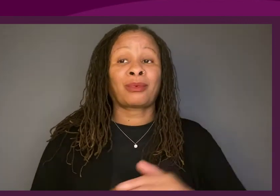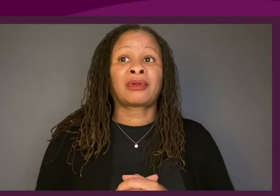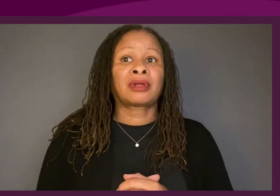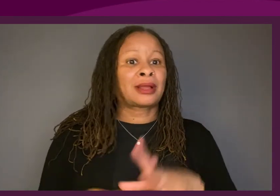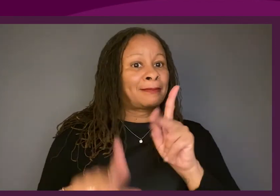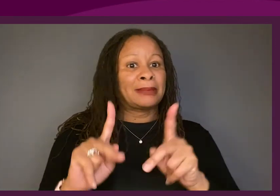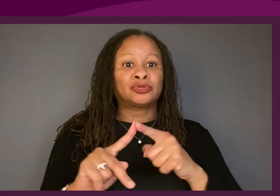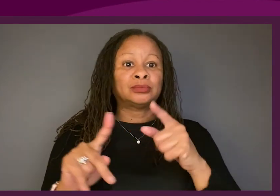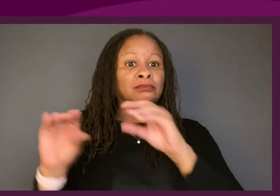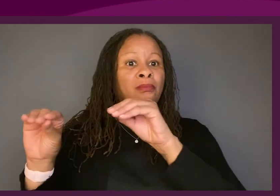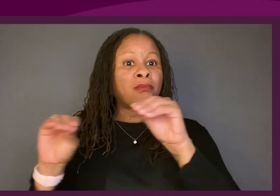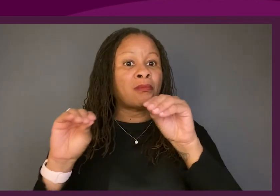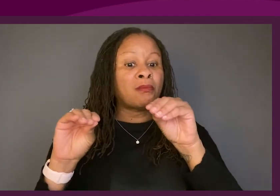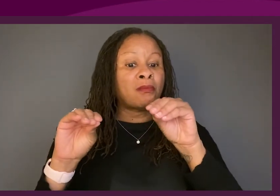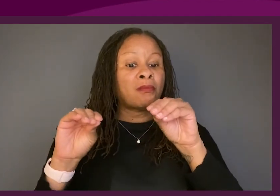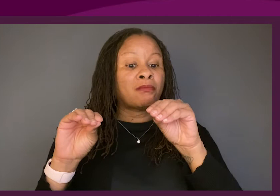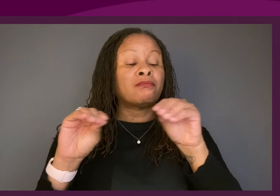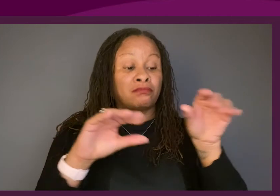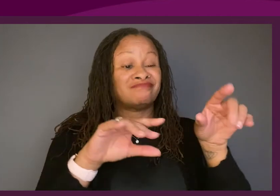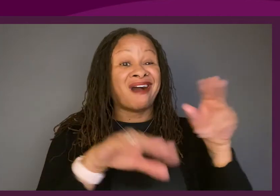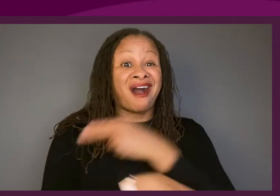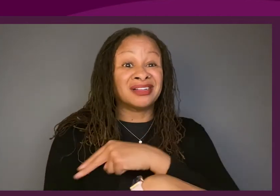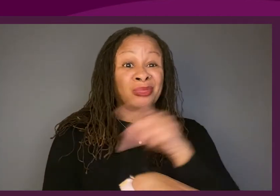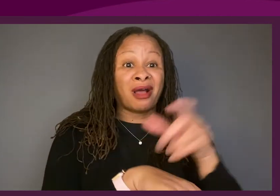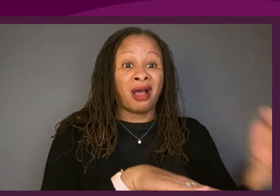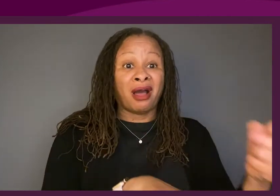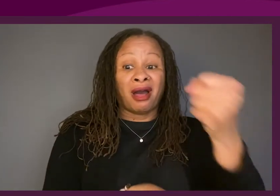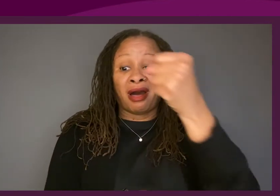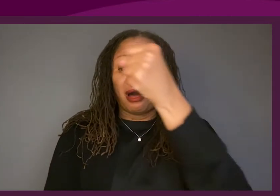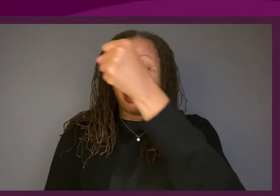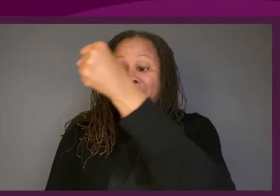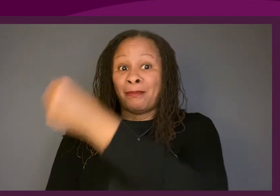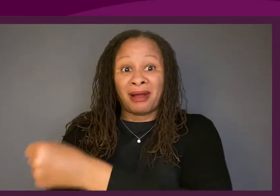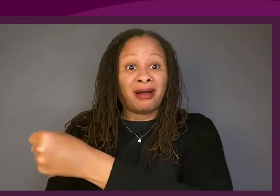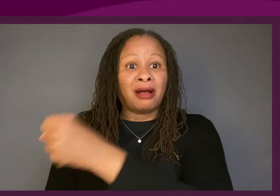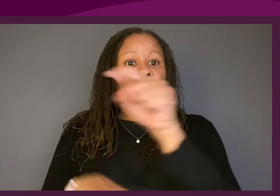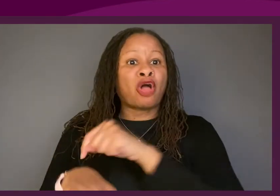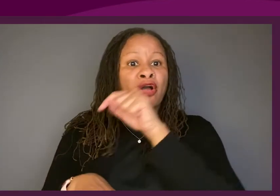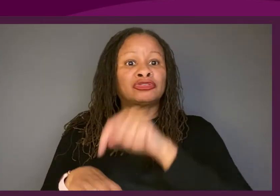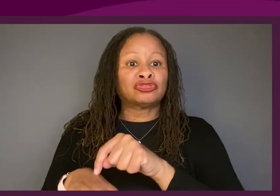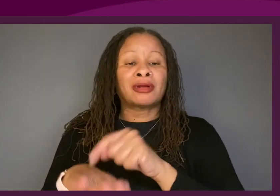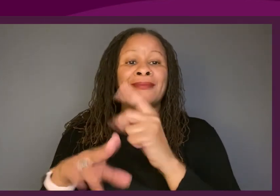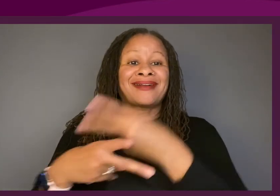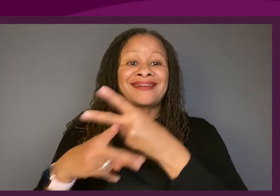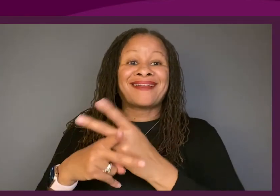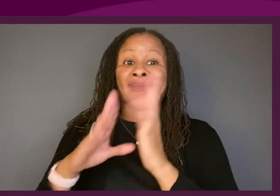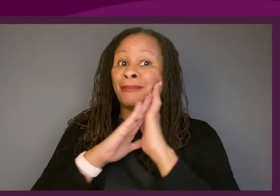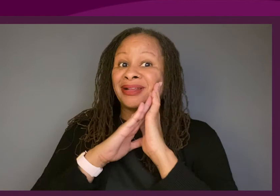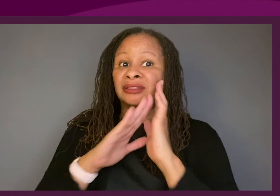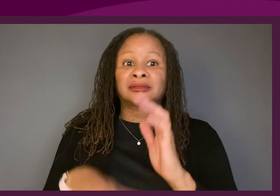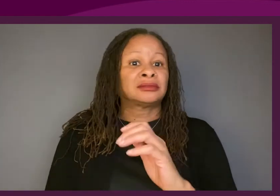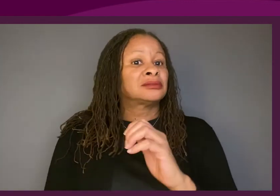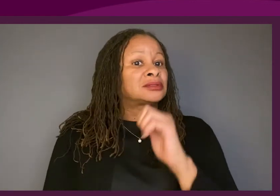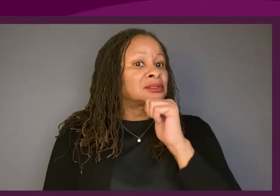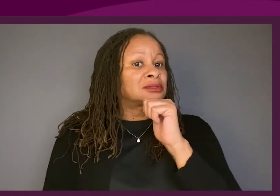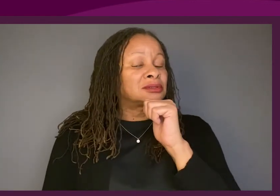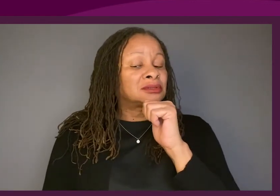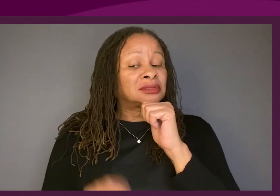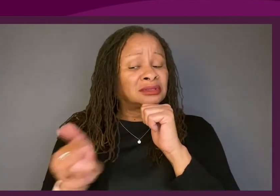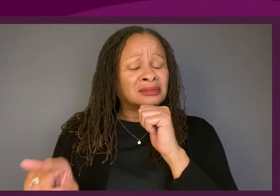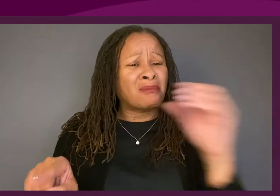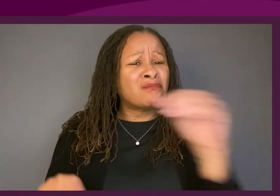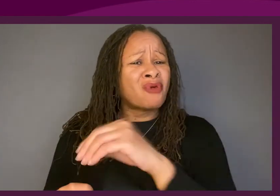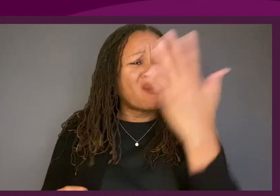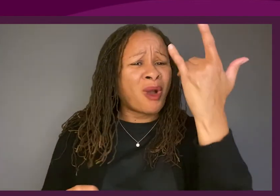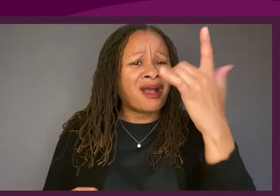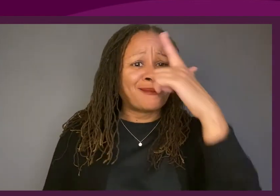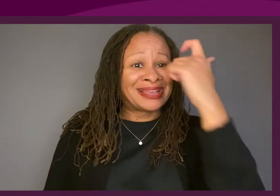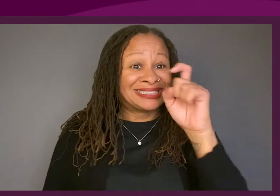beds, not because there was a need for that individual to receive services in that long-term